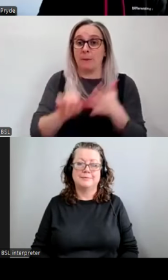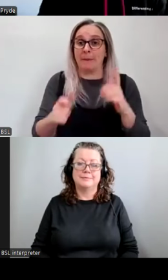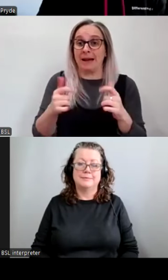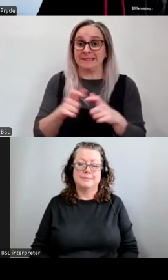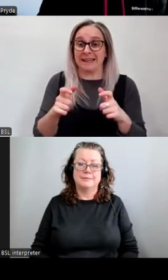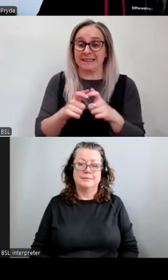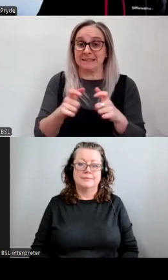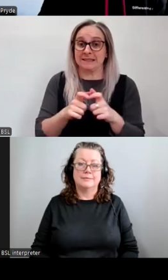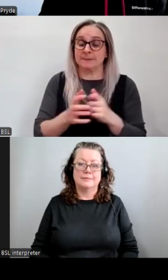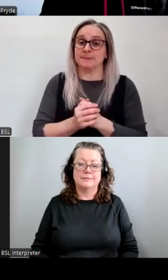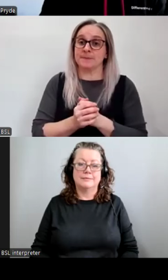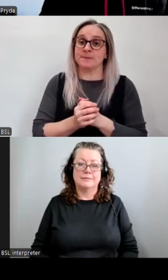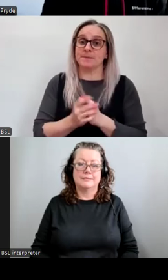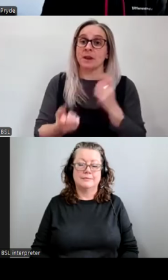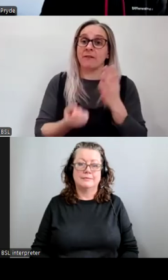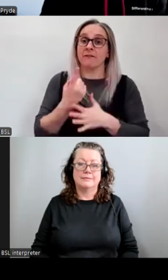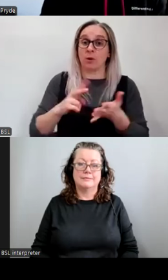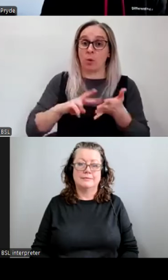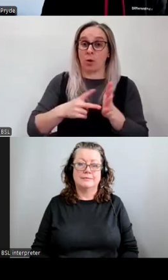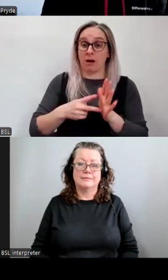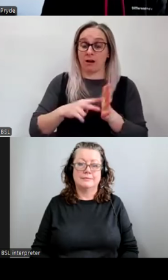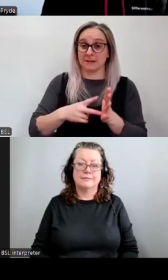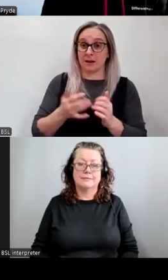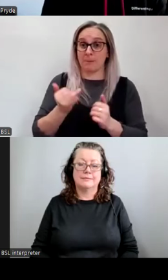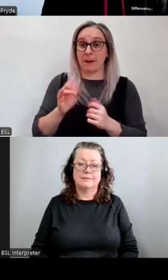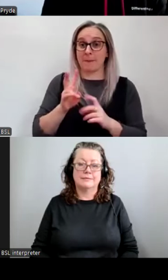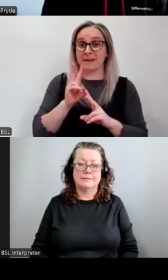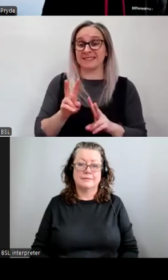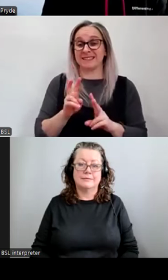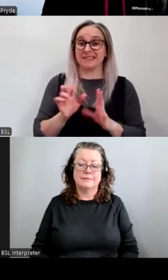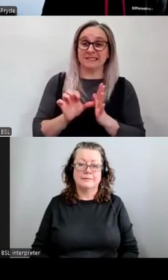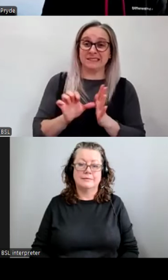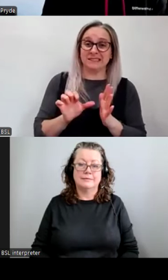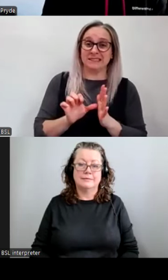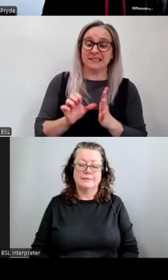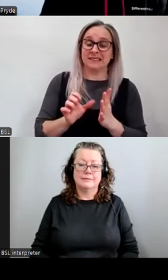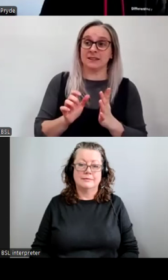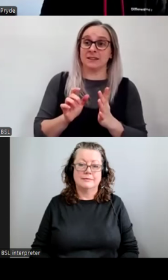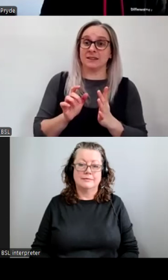As an event organizer, what you will see as a increased demand on support.